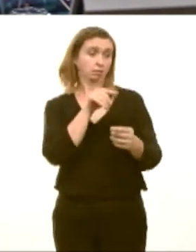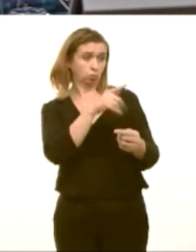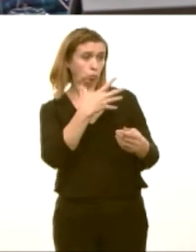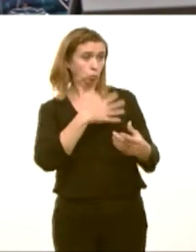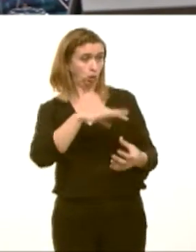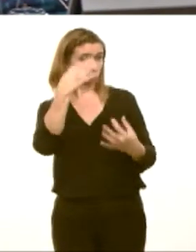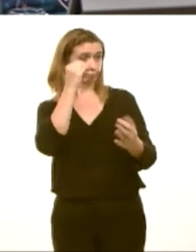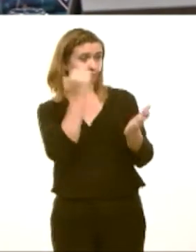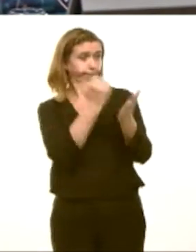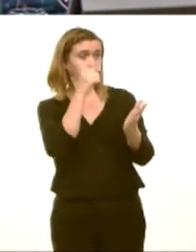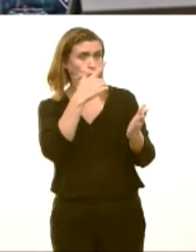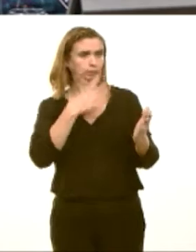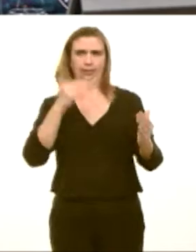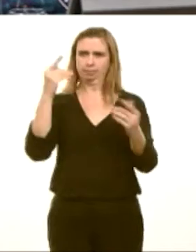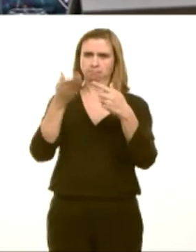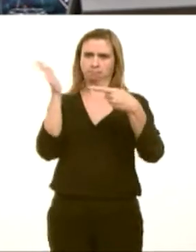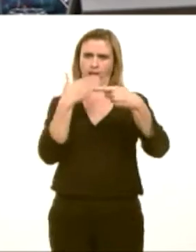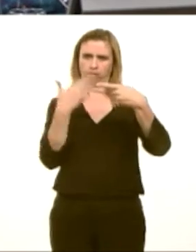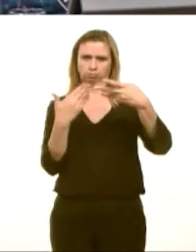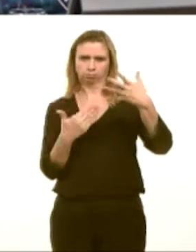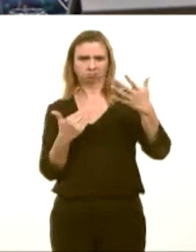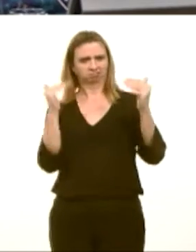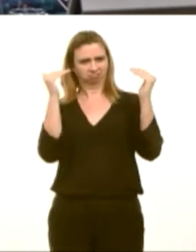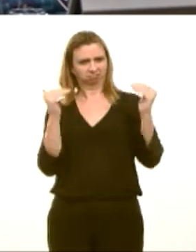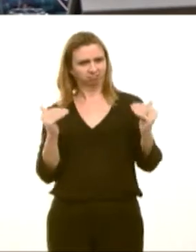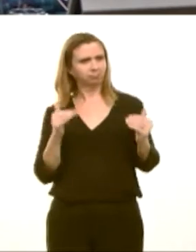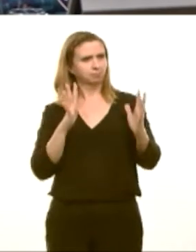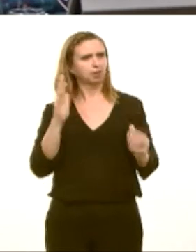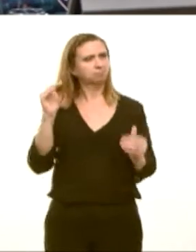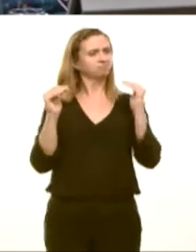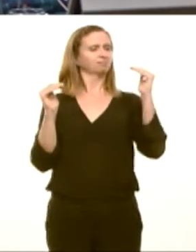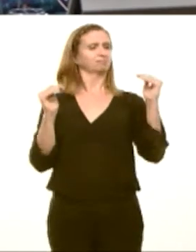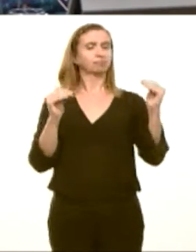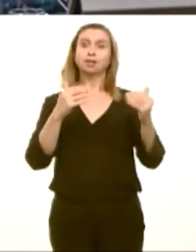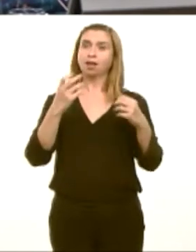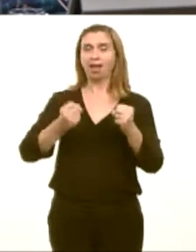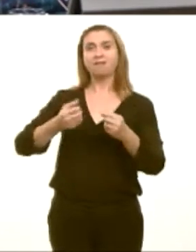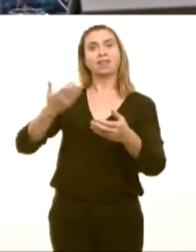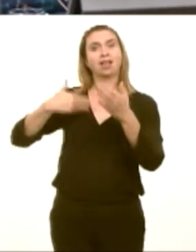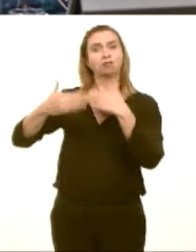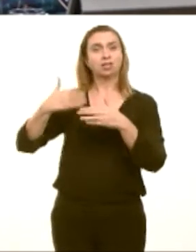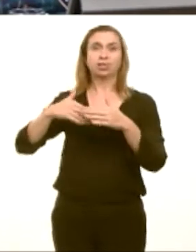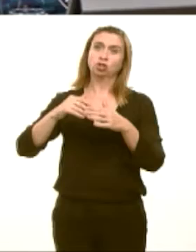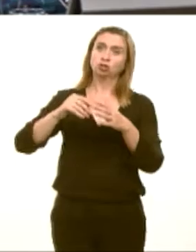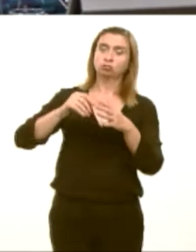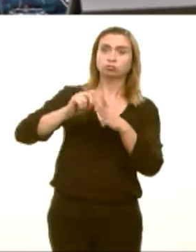In terms of cultural tourism and cultural heritage, we have the heritage tourism project, funded by EU and Welsh Government.